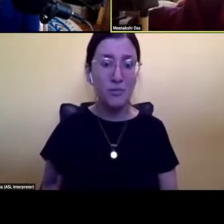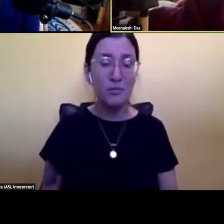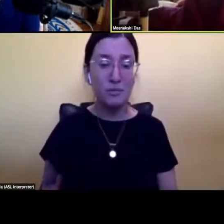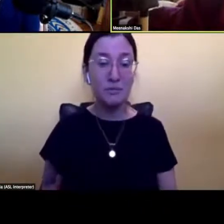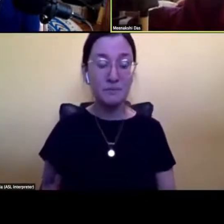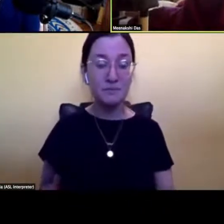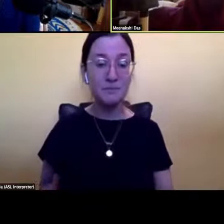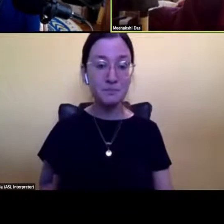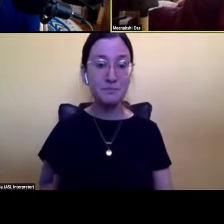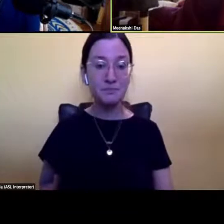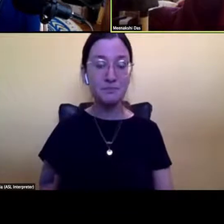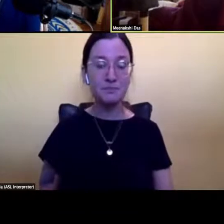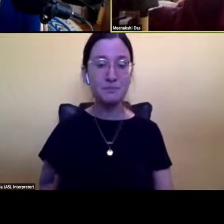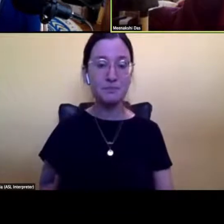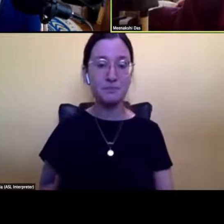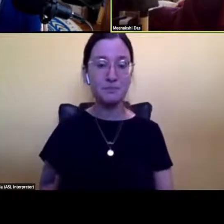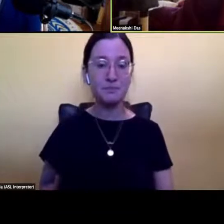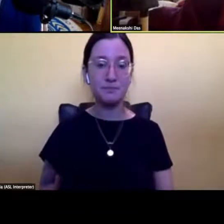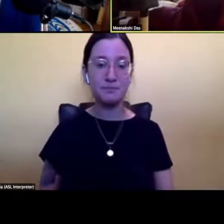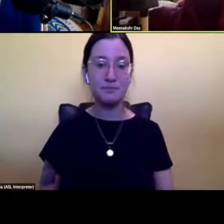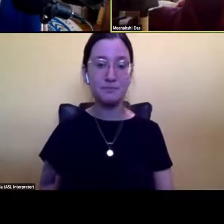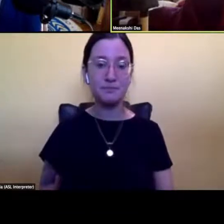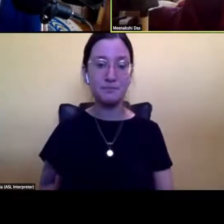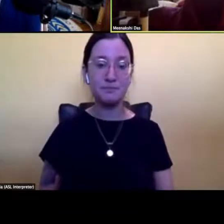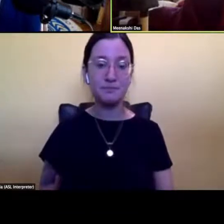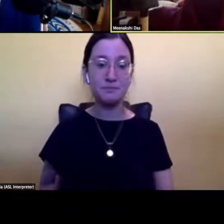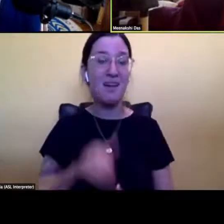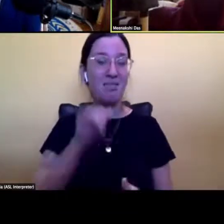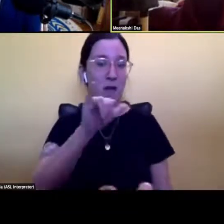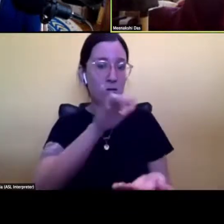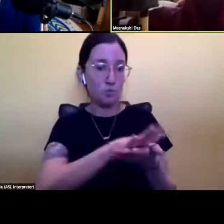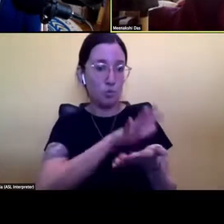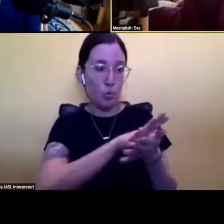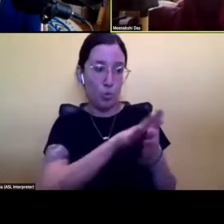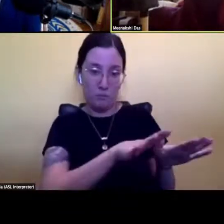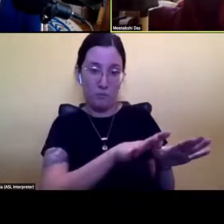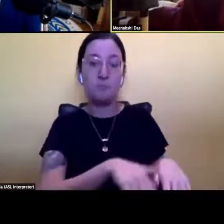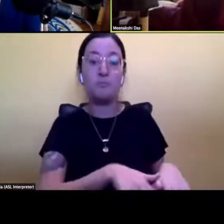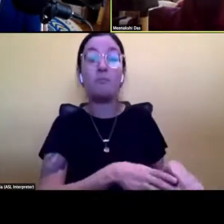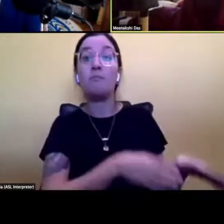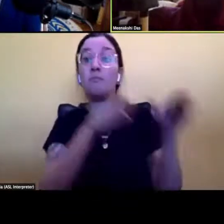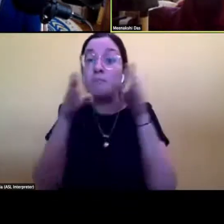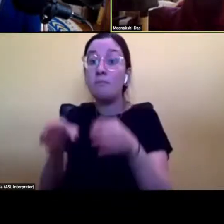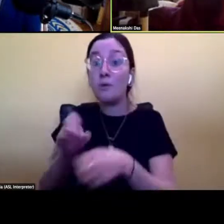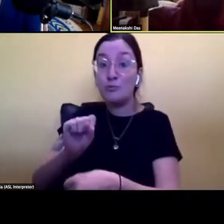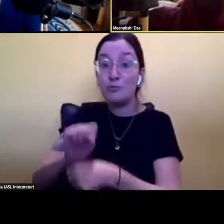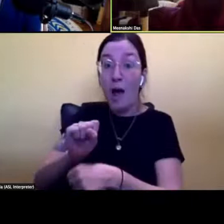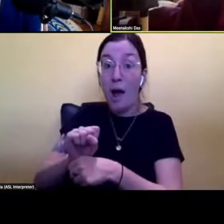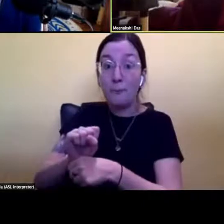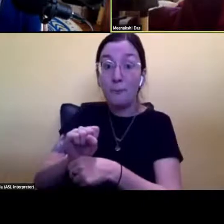In terms of job interviews, I think two things. I've worked have worked